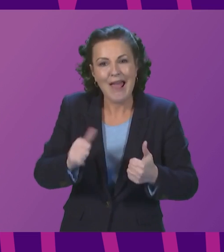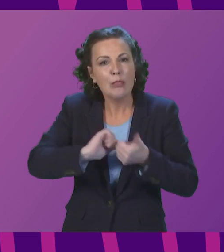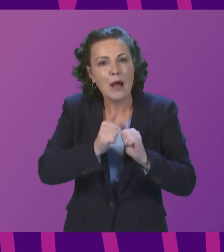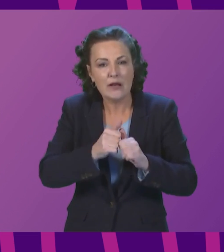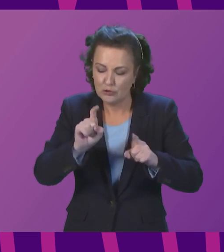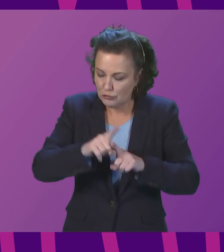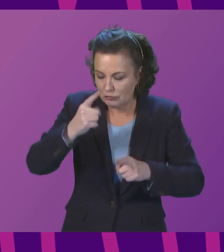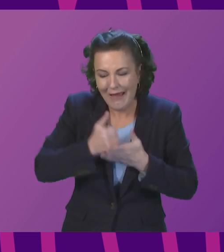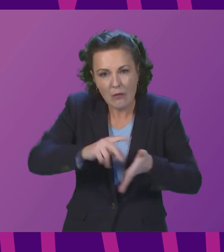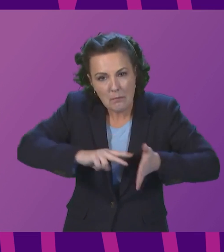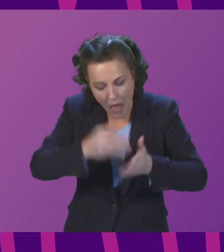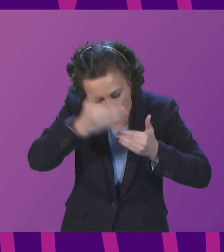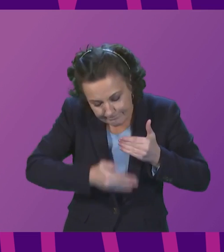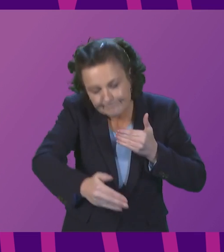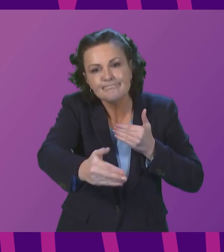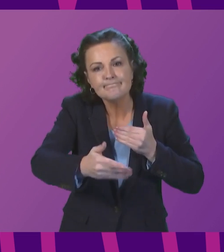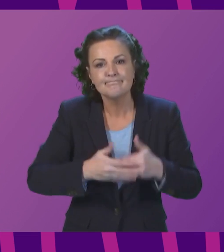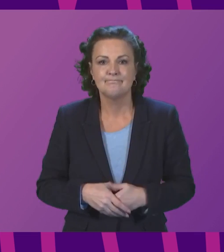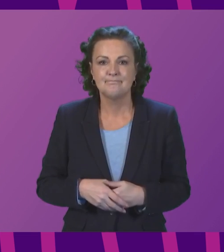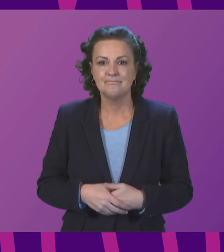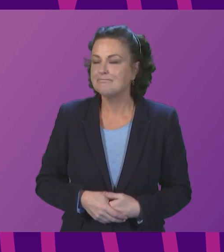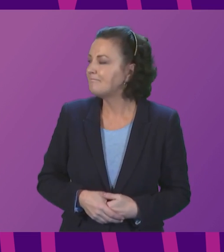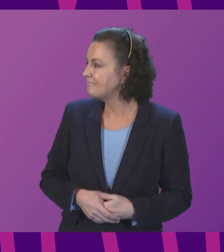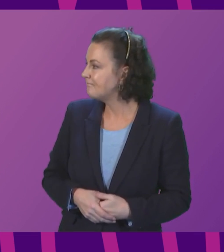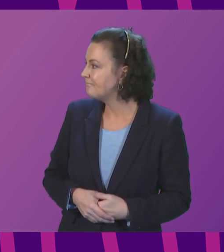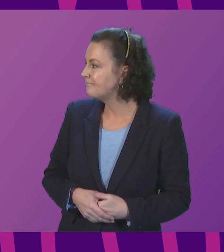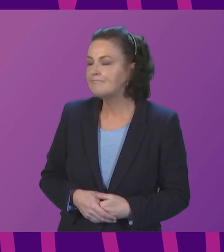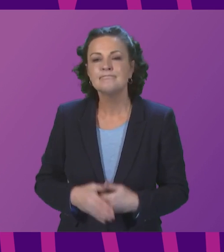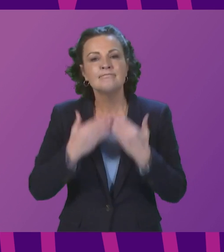the longer term.